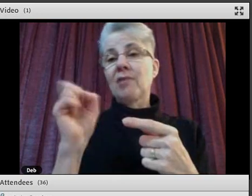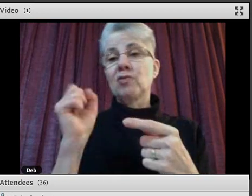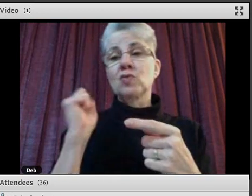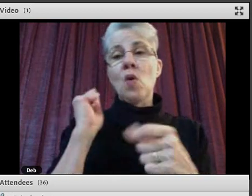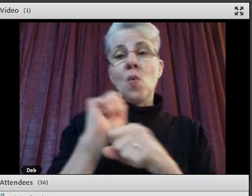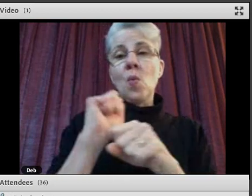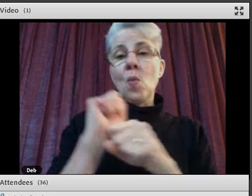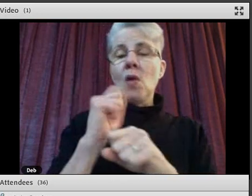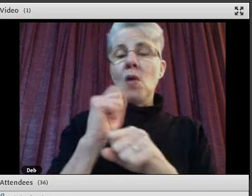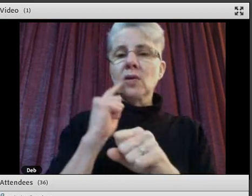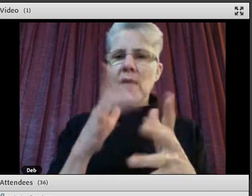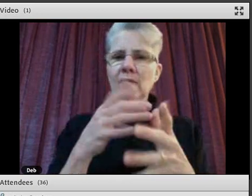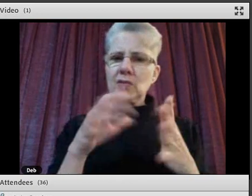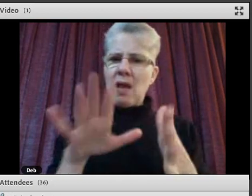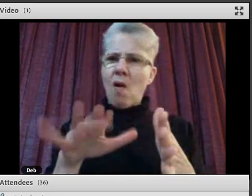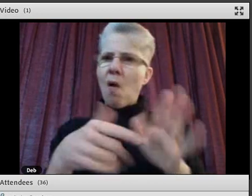"Hey, this stuff matters."